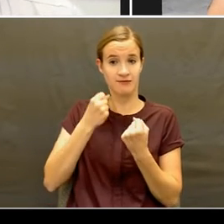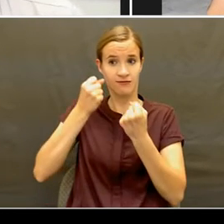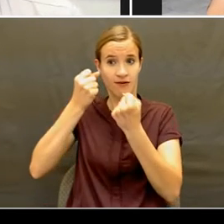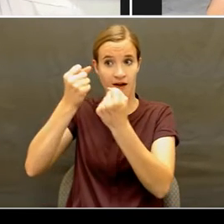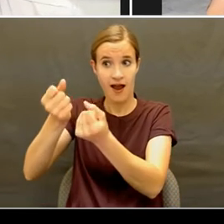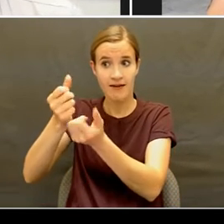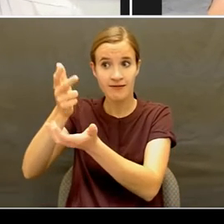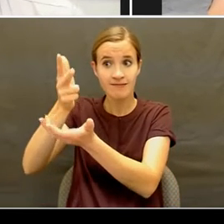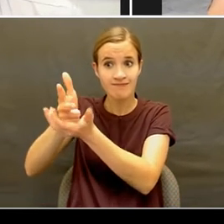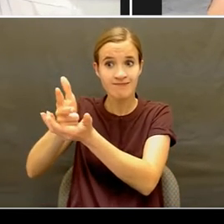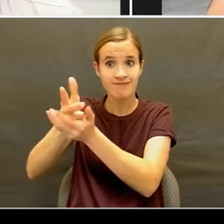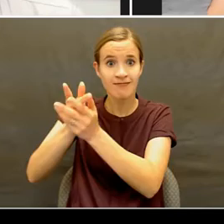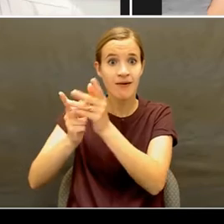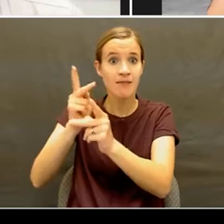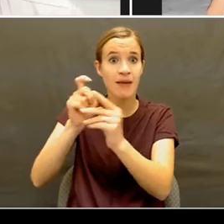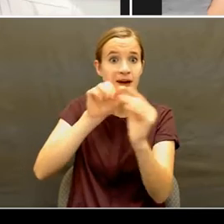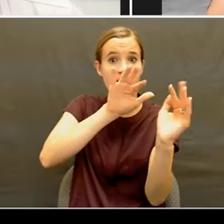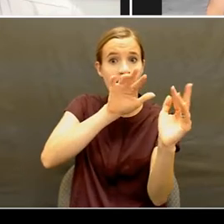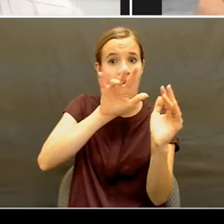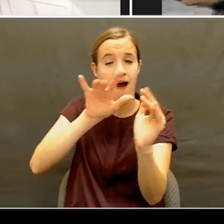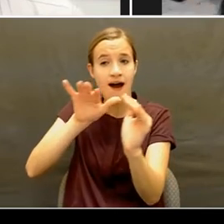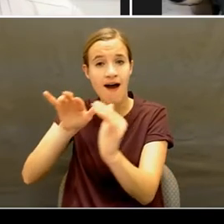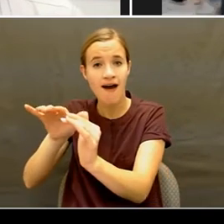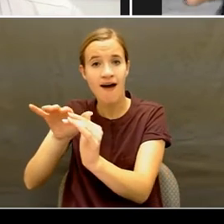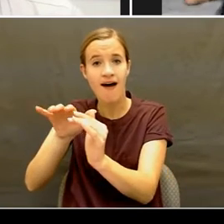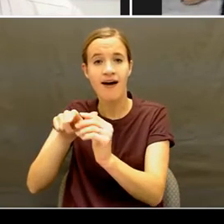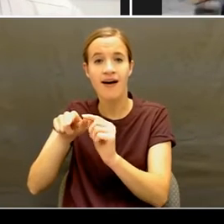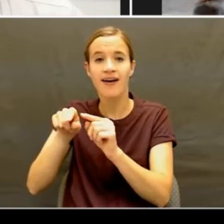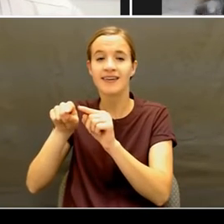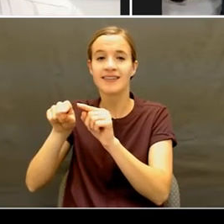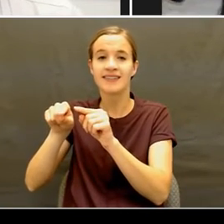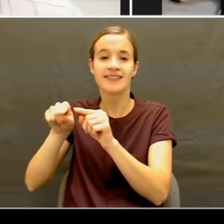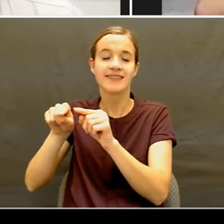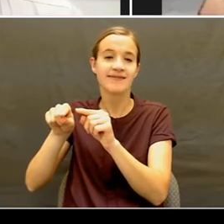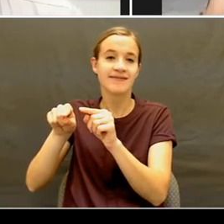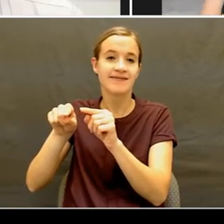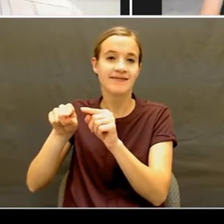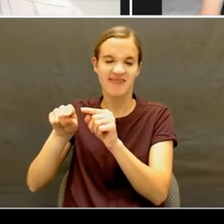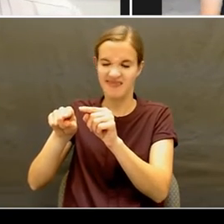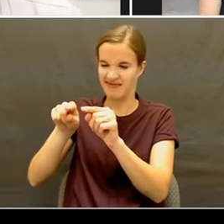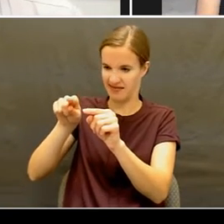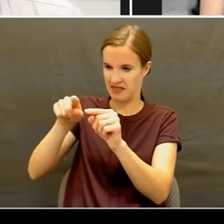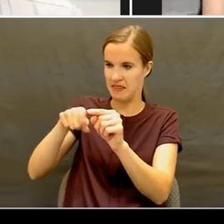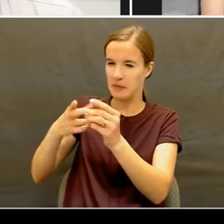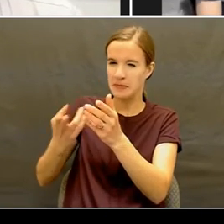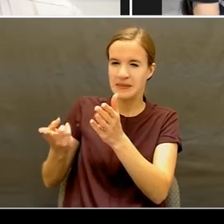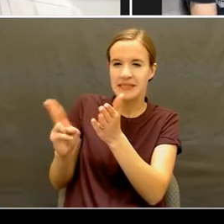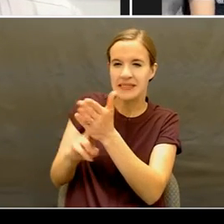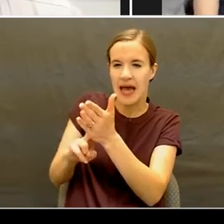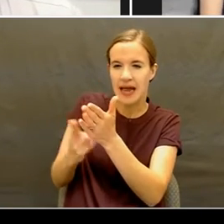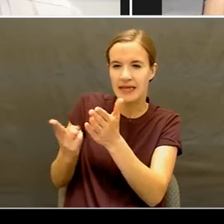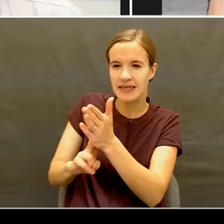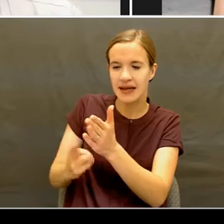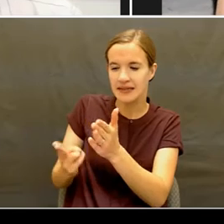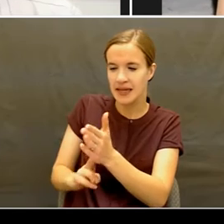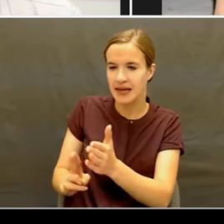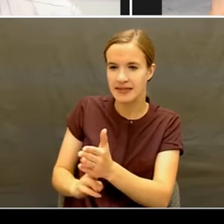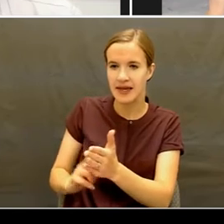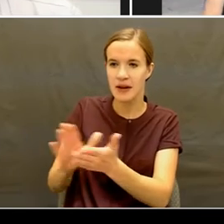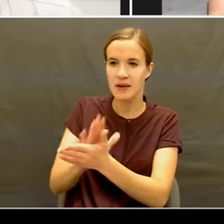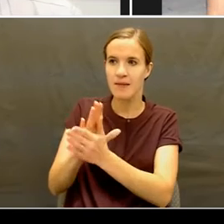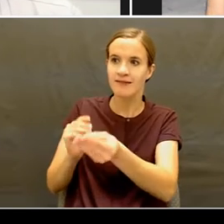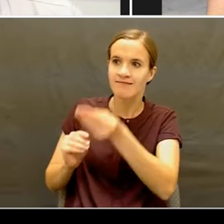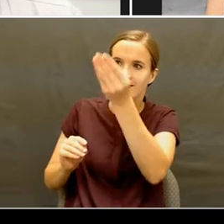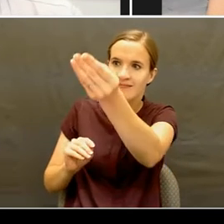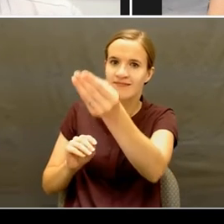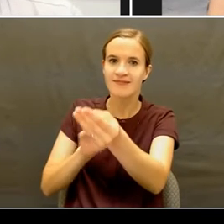it was when people were signing in a long, long piece of parchment getting to the representatives